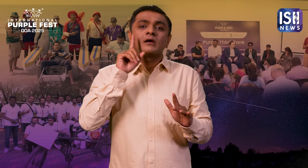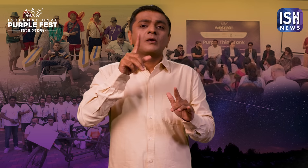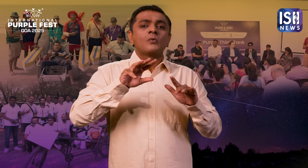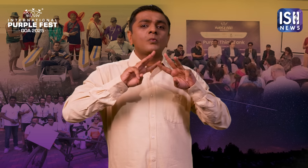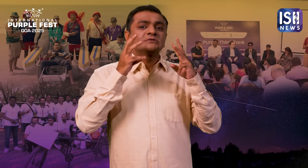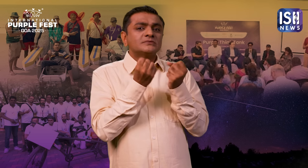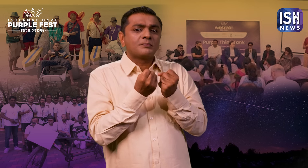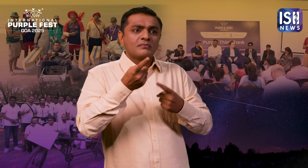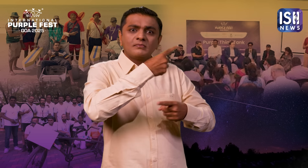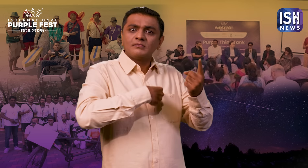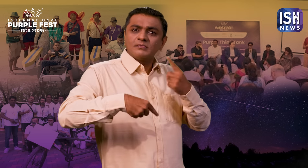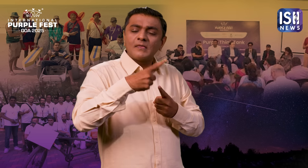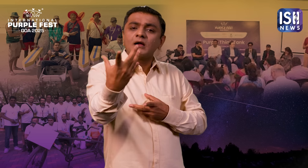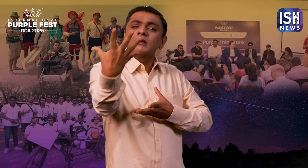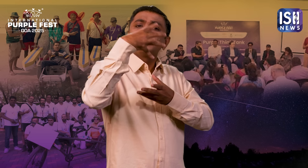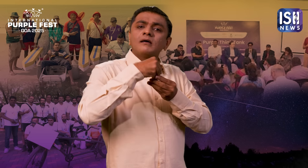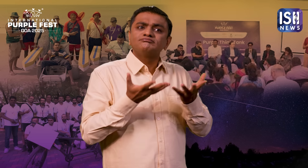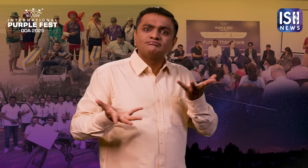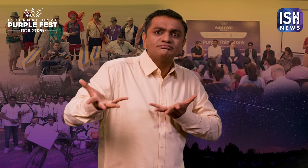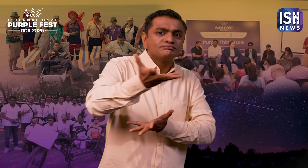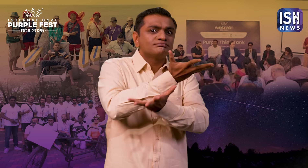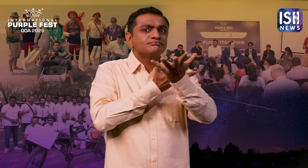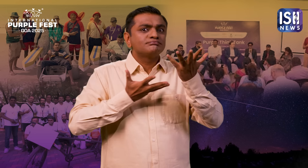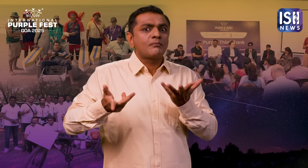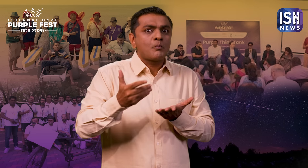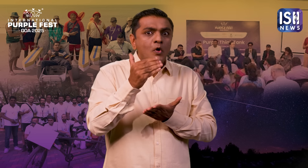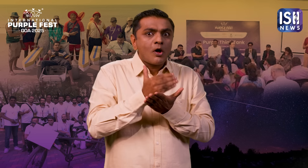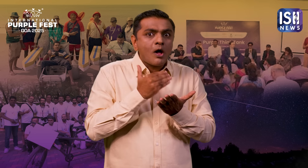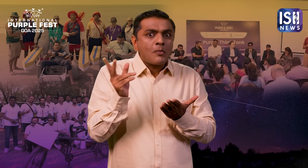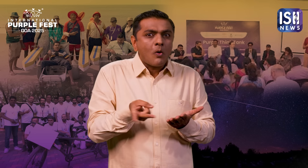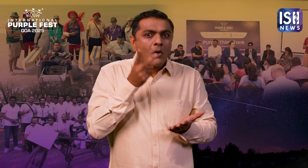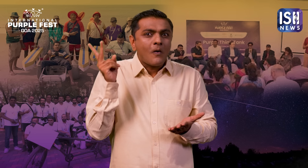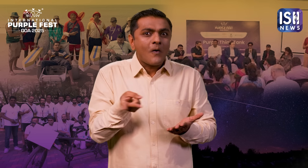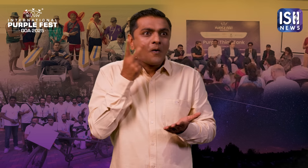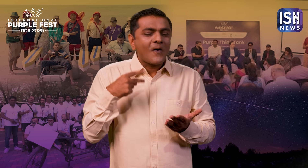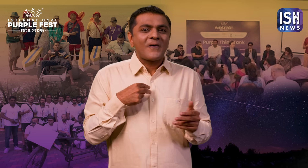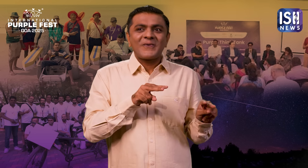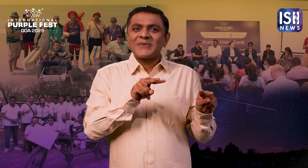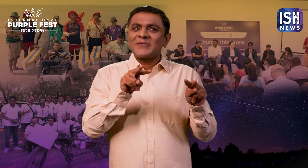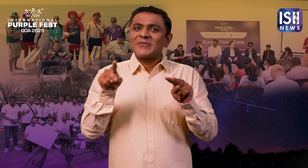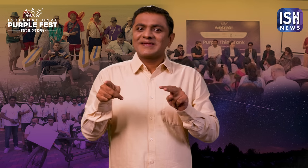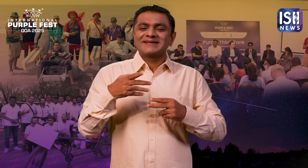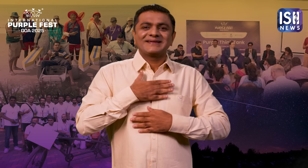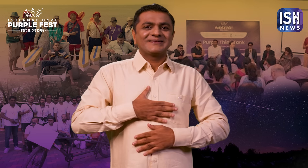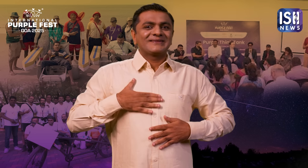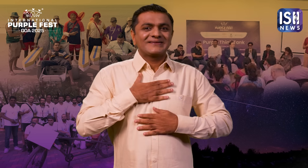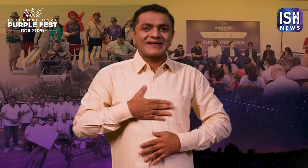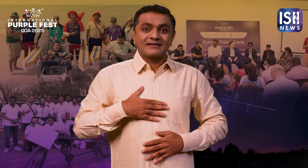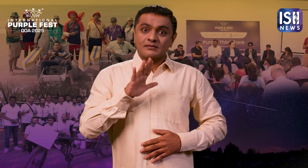You can even be part of discussions during the conference. There will be a variety of enjoyable programs.